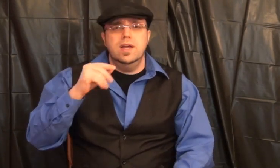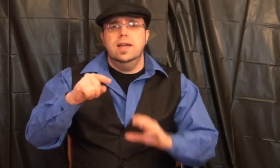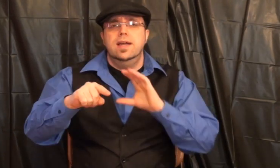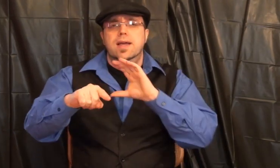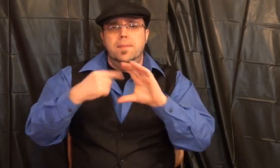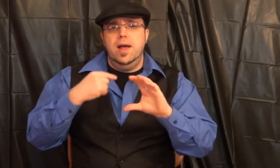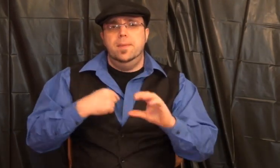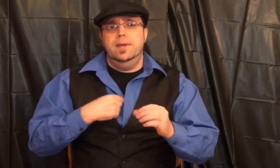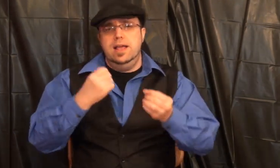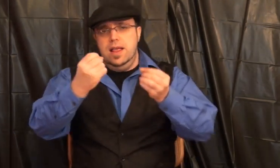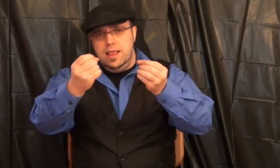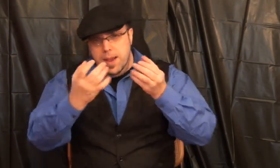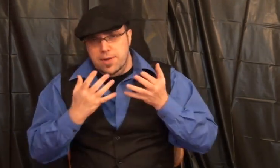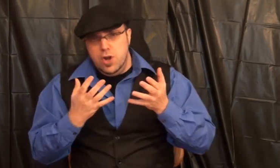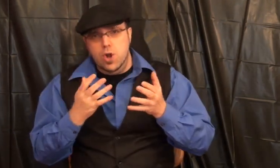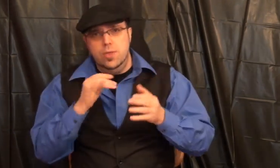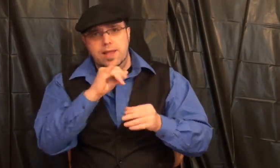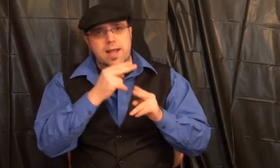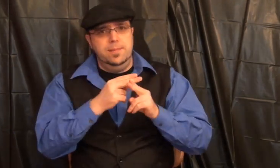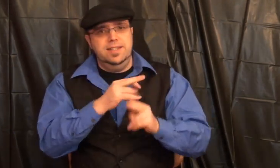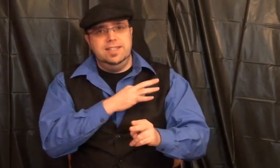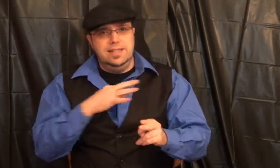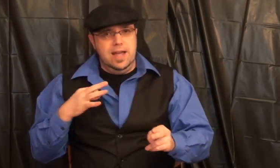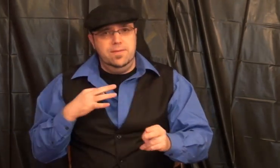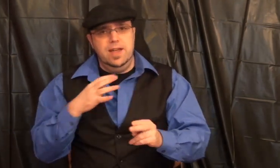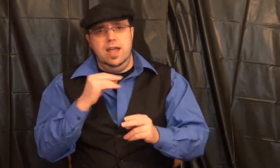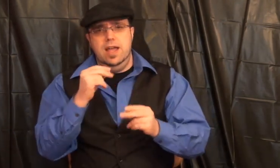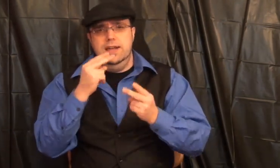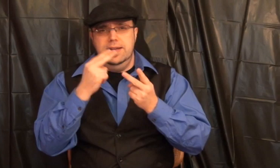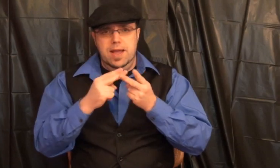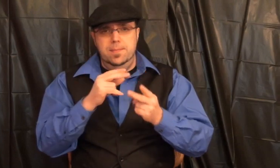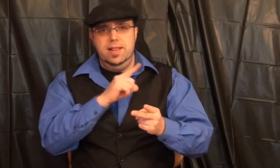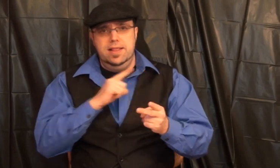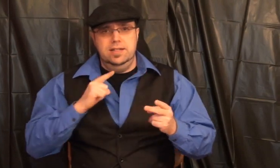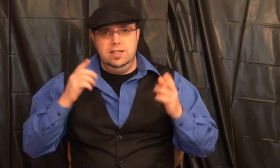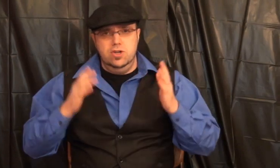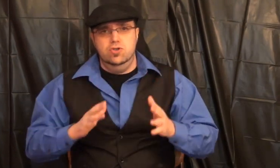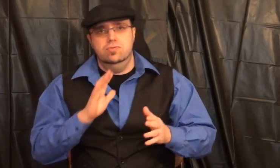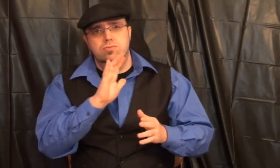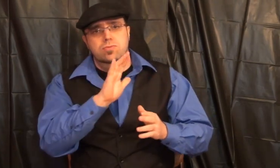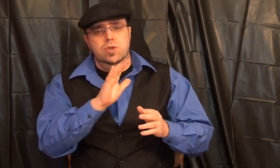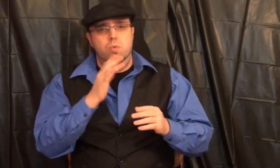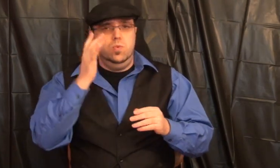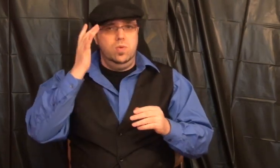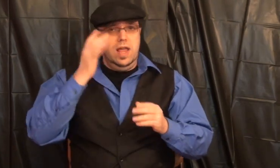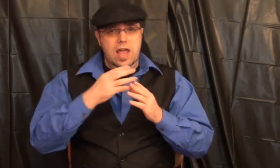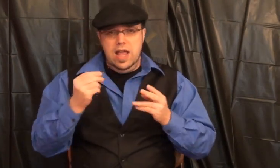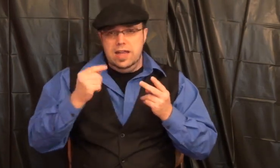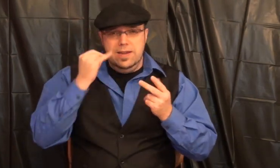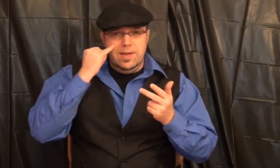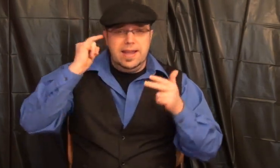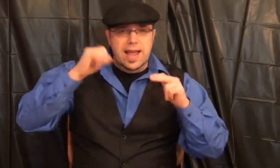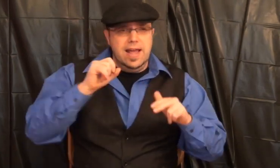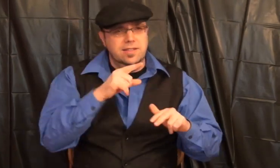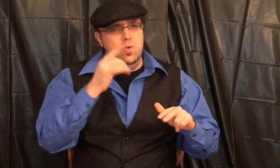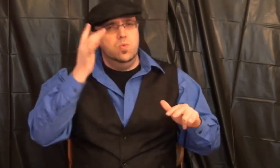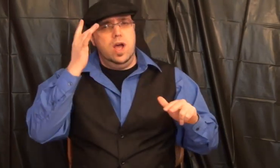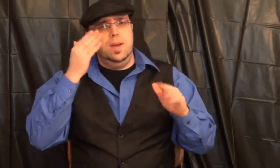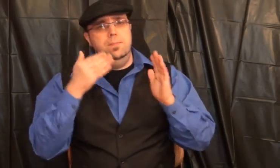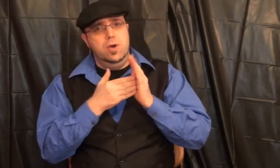Please inform me of the names of the staff or legislator and if possible, their reason for opposing our concerns.